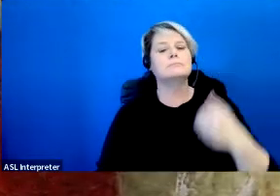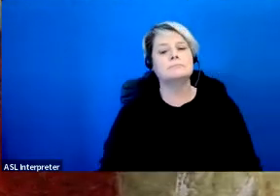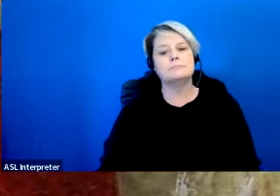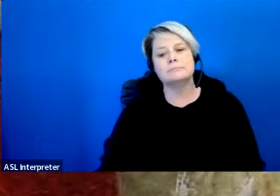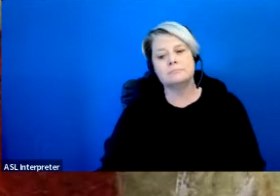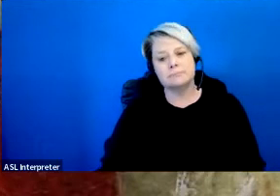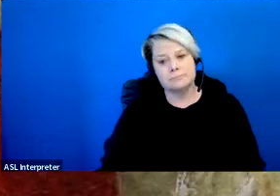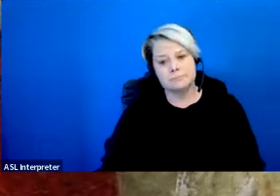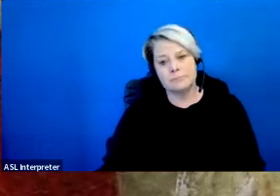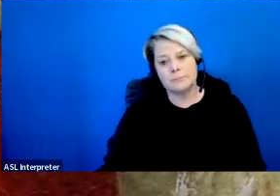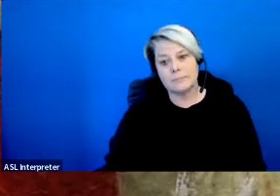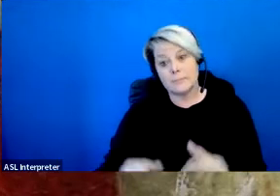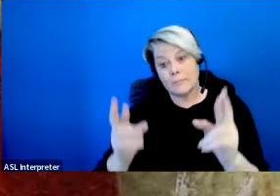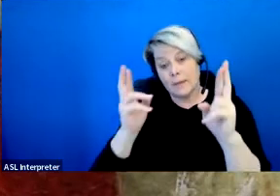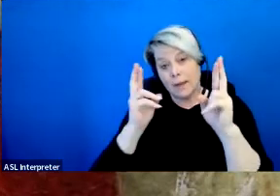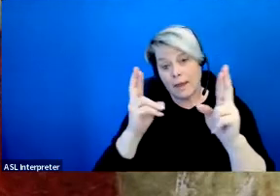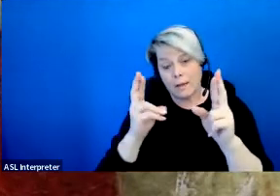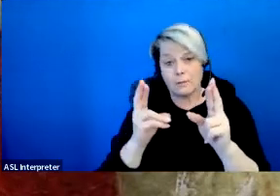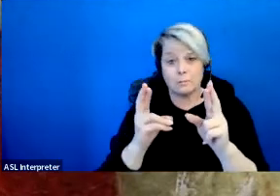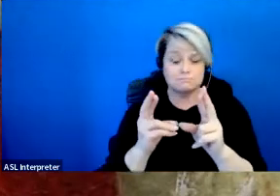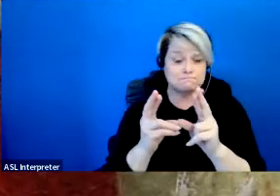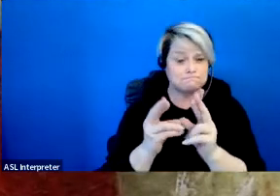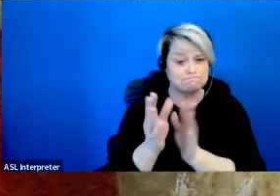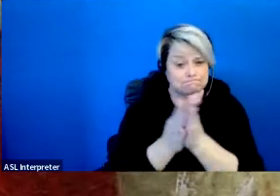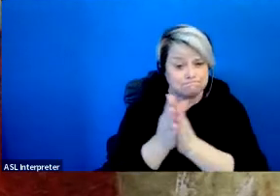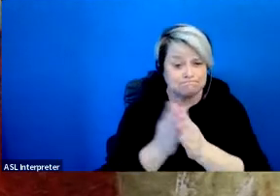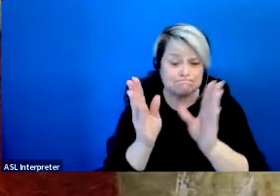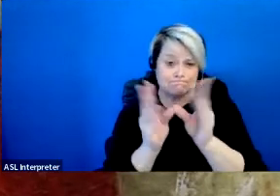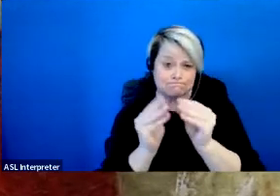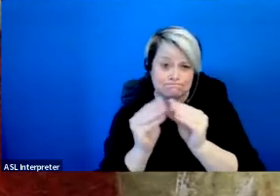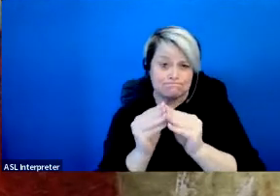welcome and thank you to the audience for joining us